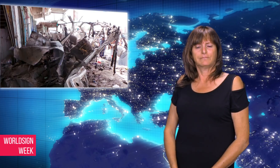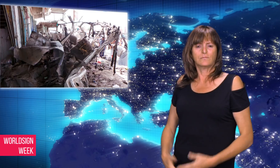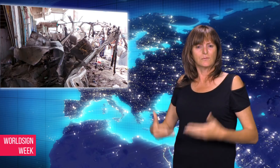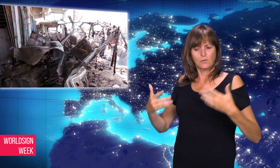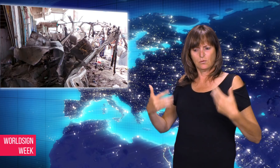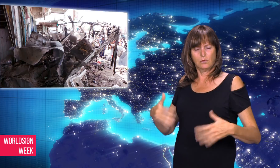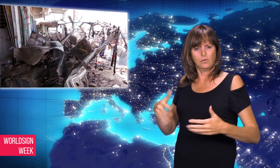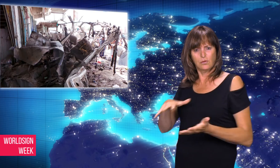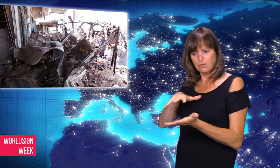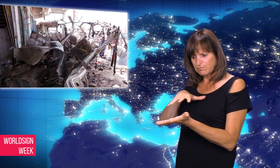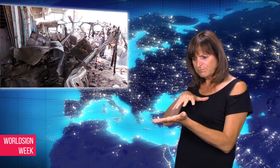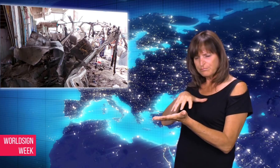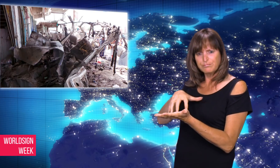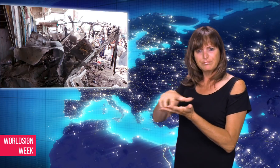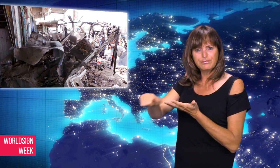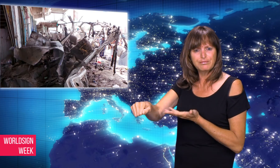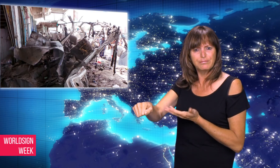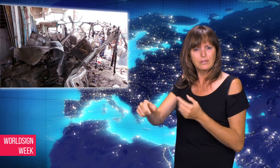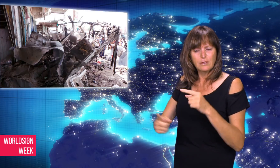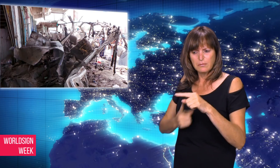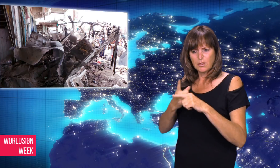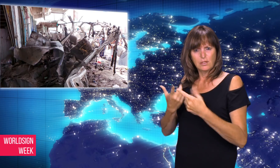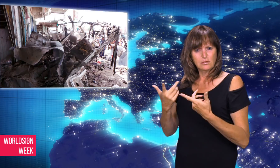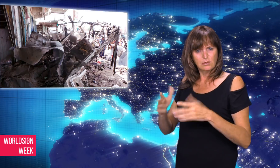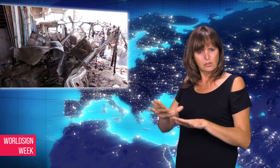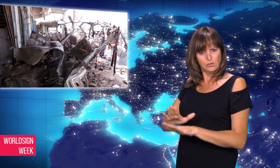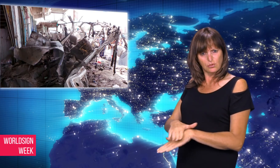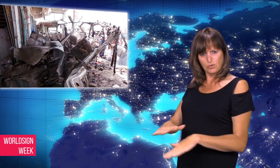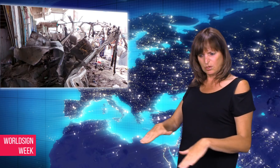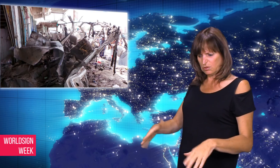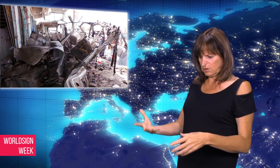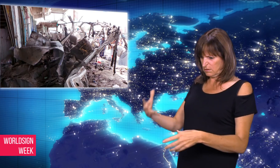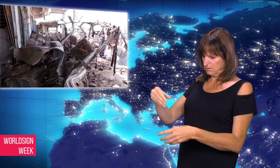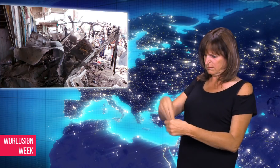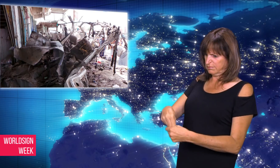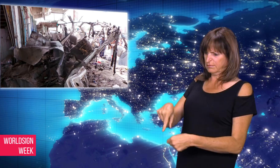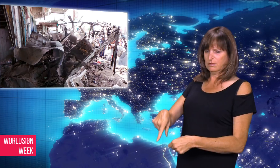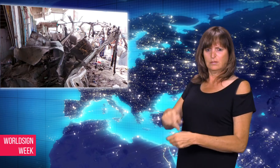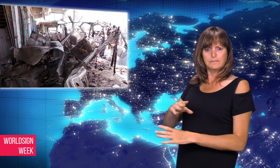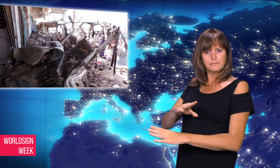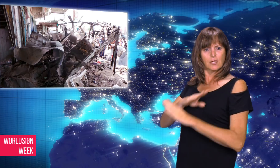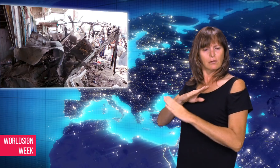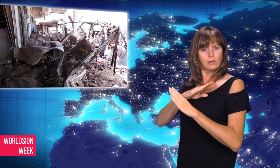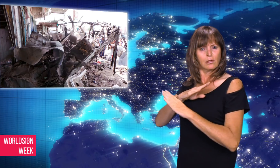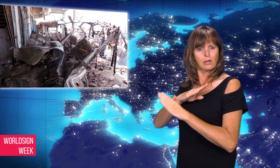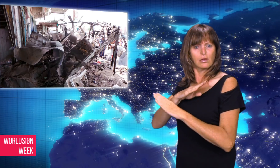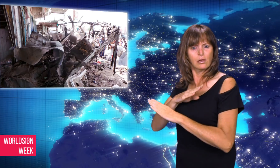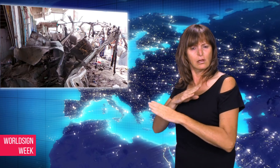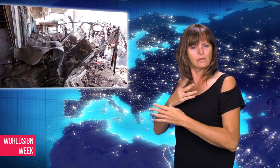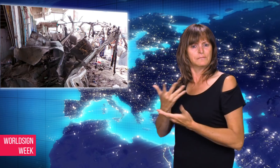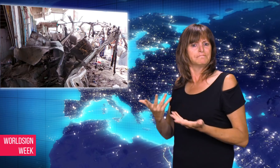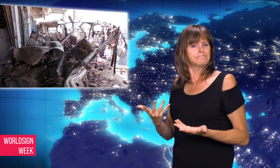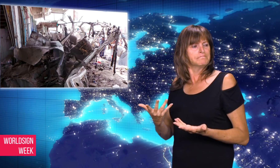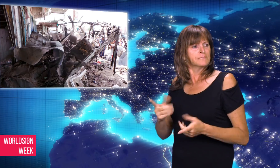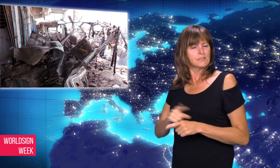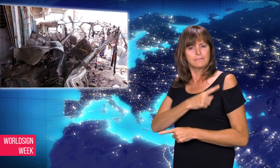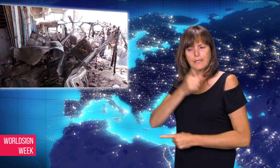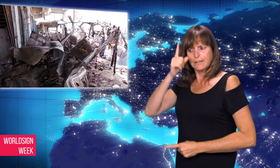“constant care to spare civilians.” Since 2015, both warring parties